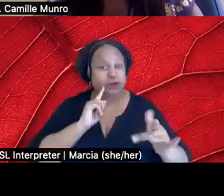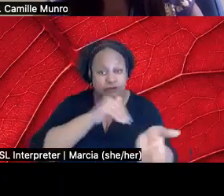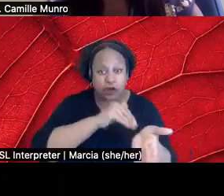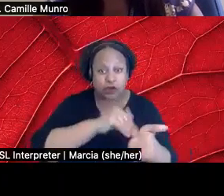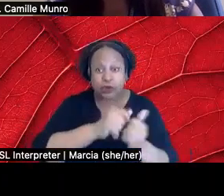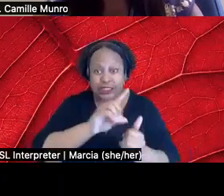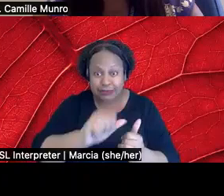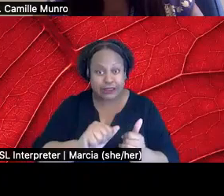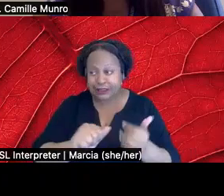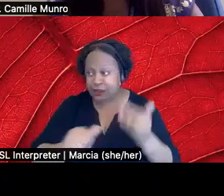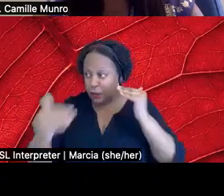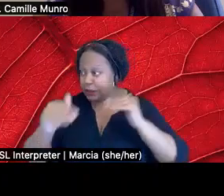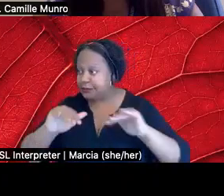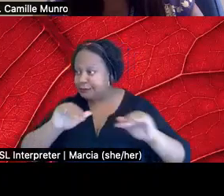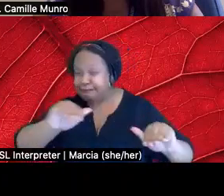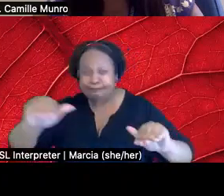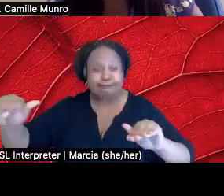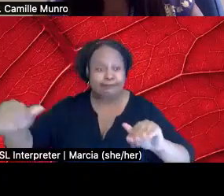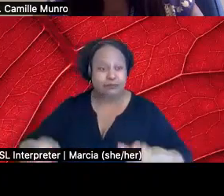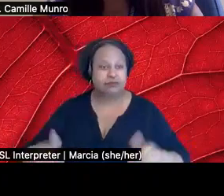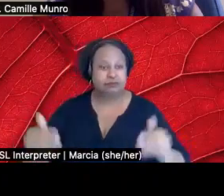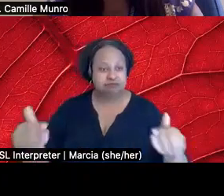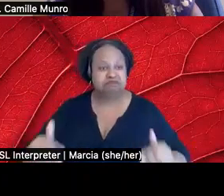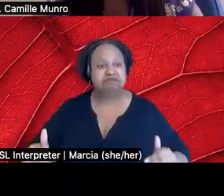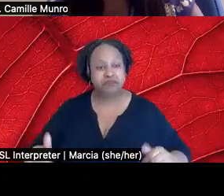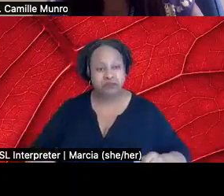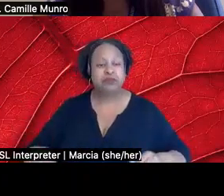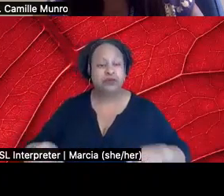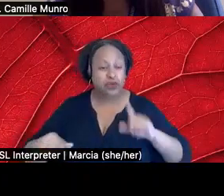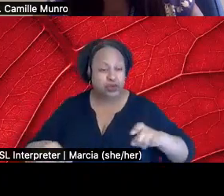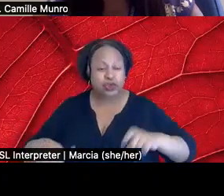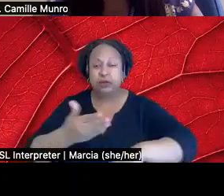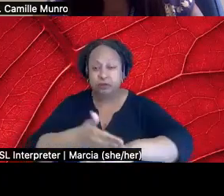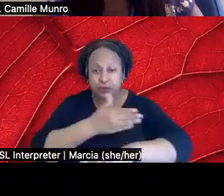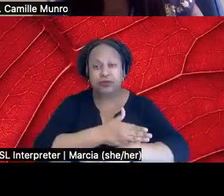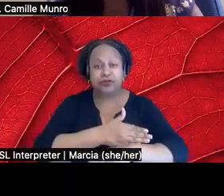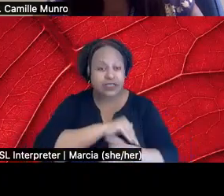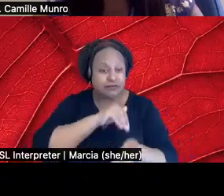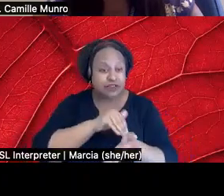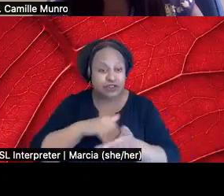We need to improve or we should improve this and health program expertise with this.